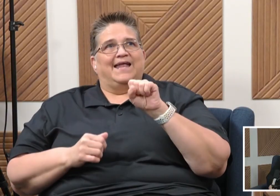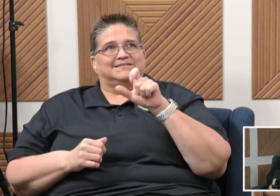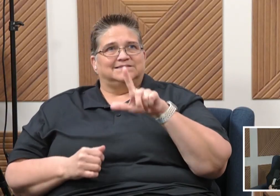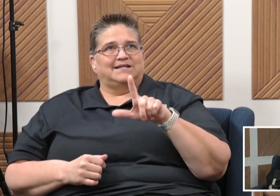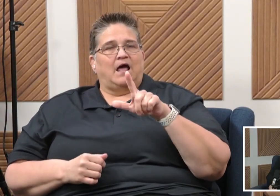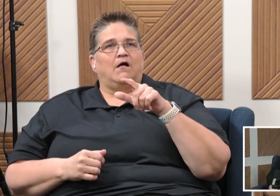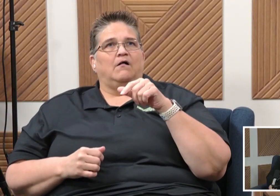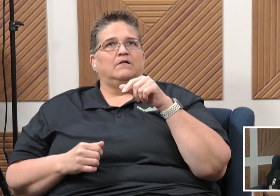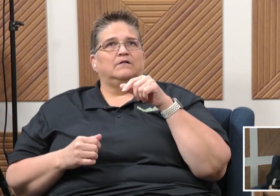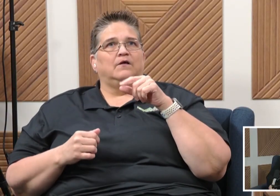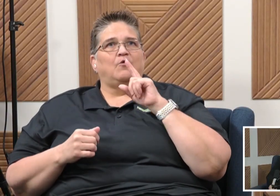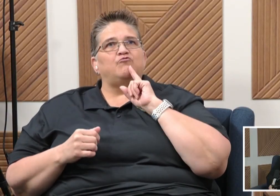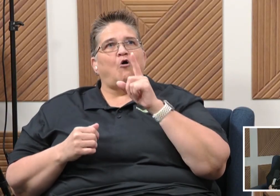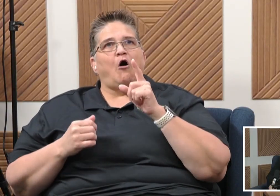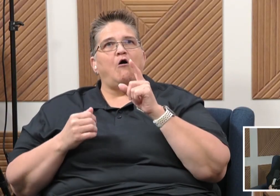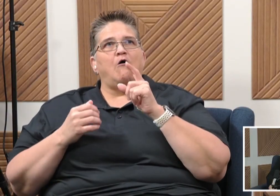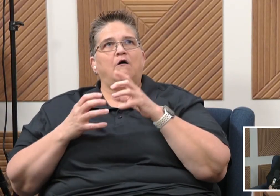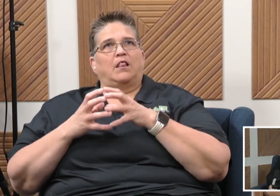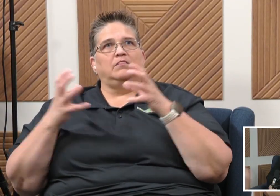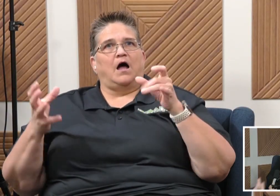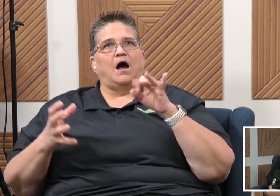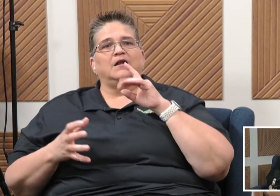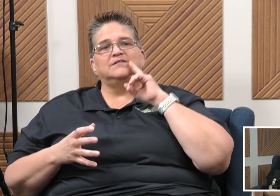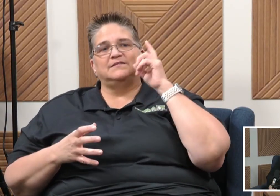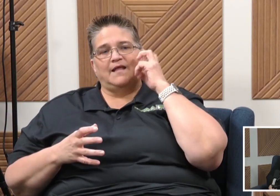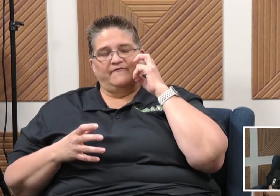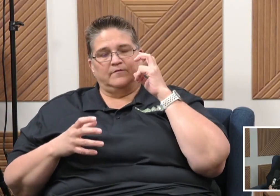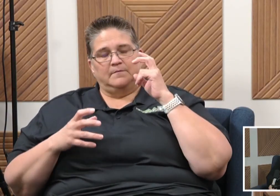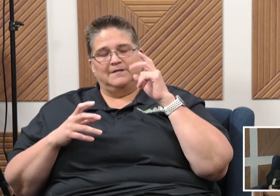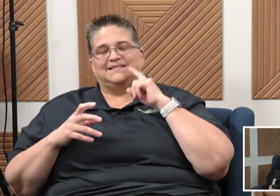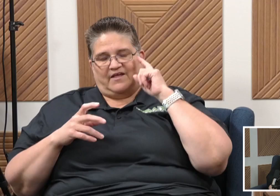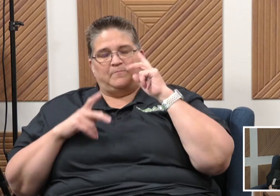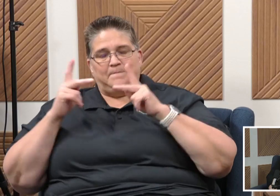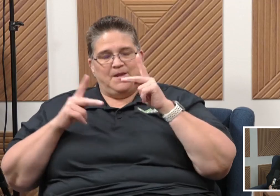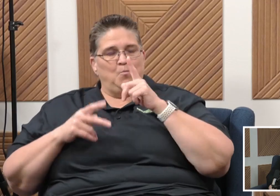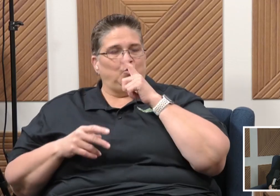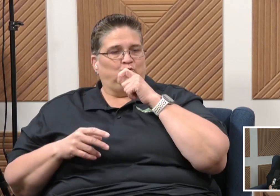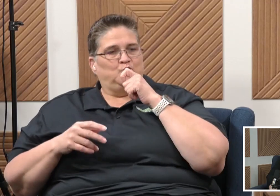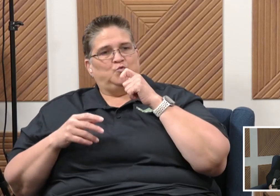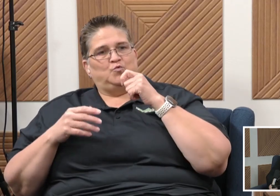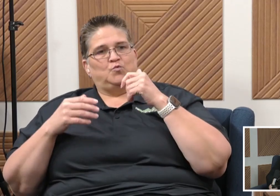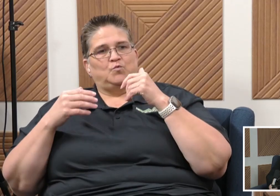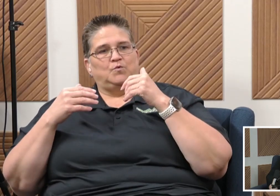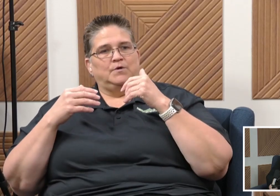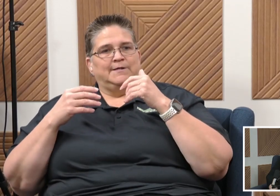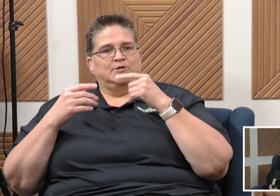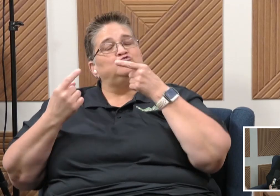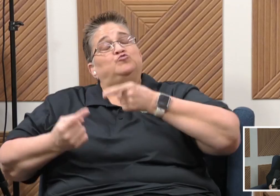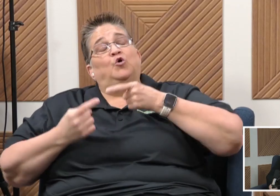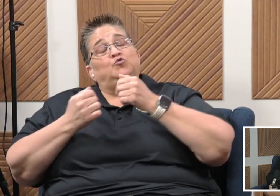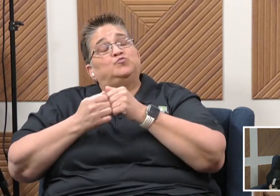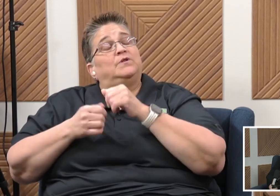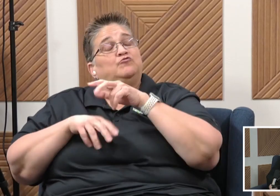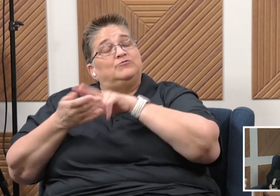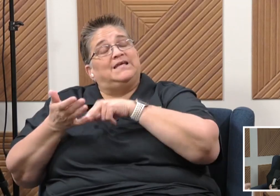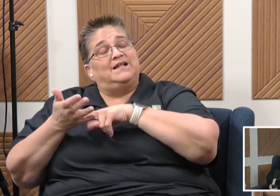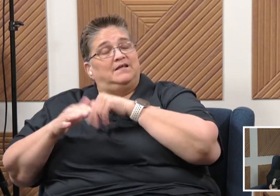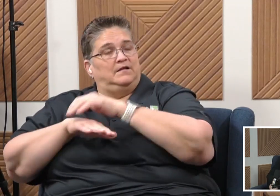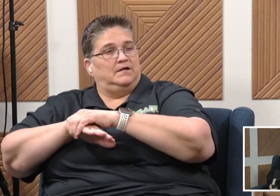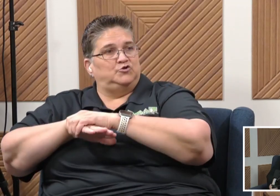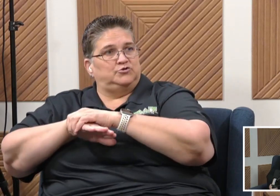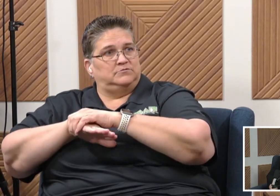So with American Sign Language, it's a lot of deaf individuals who struggle to read English.